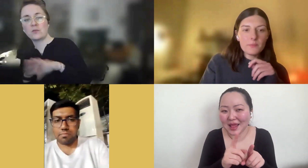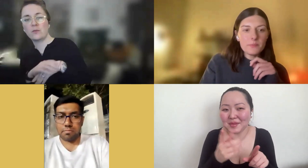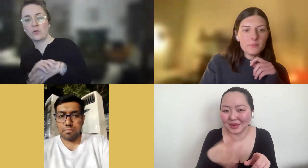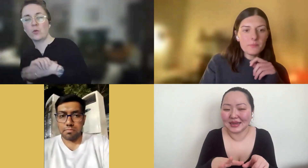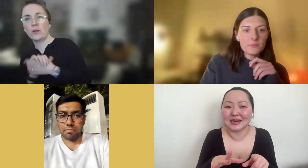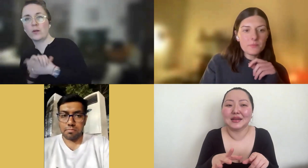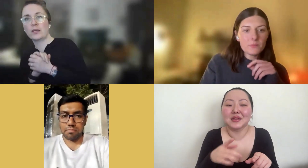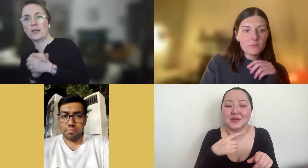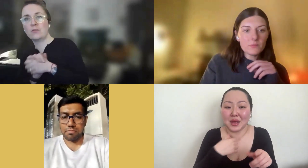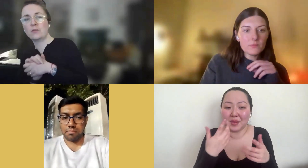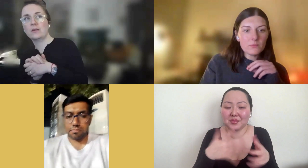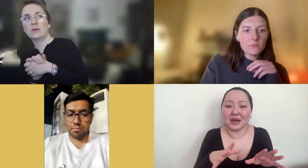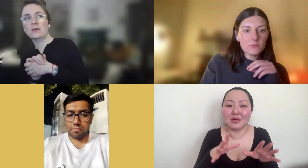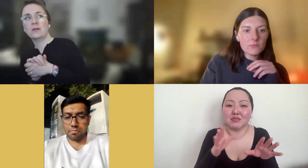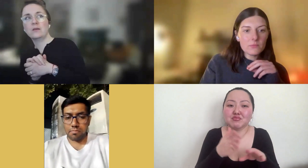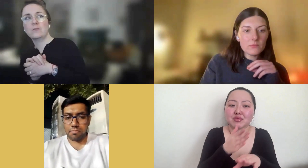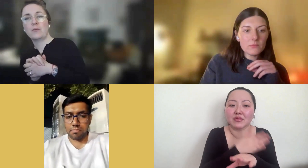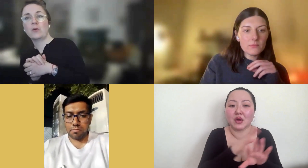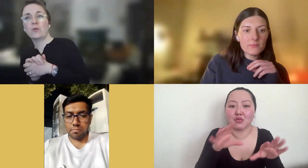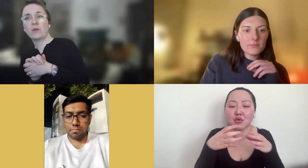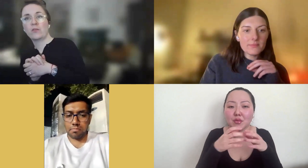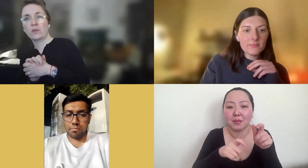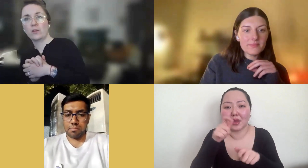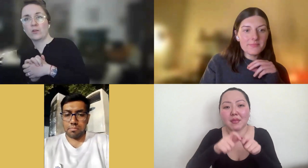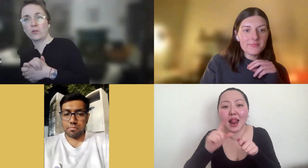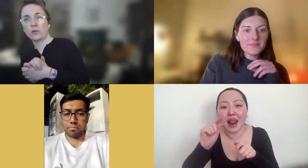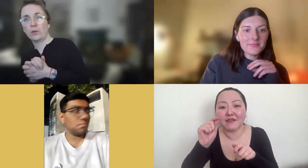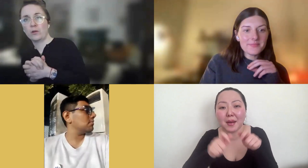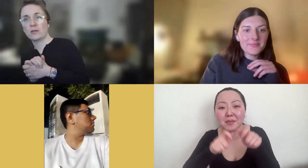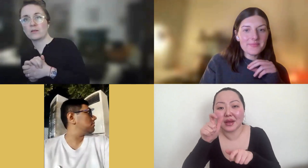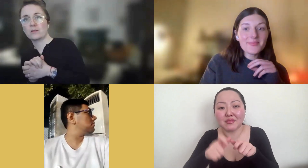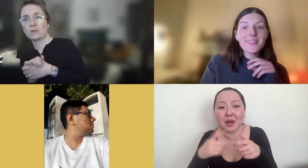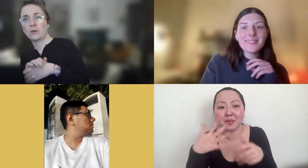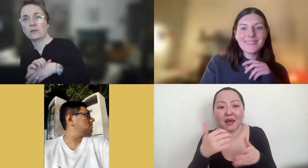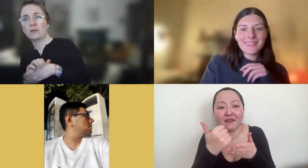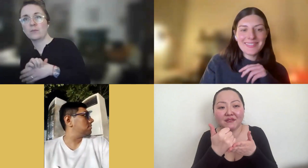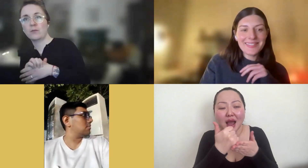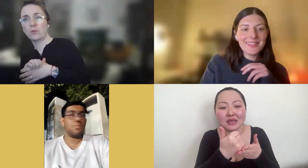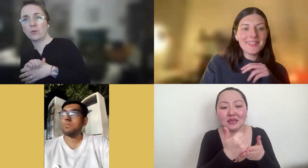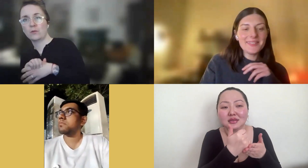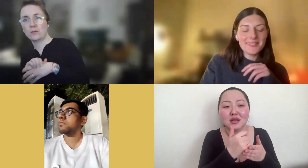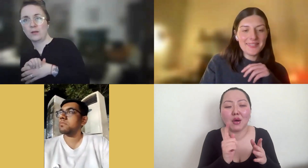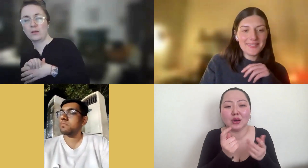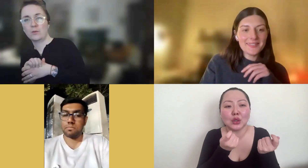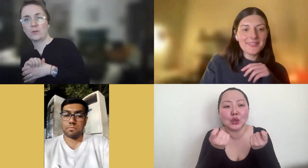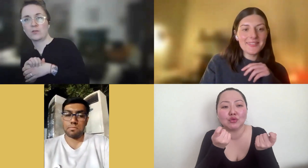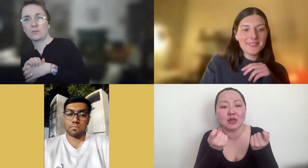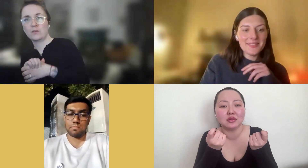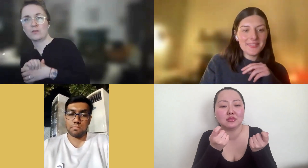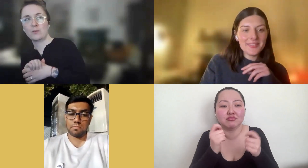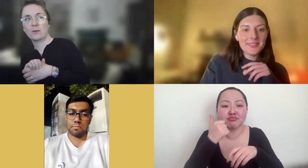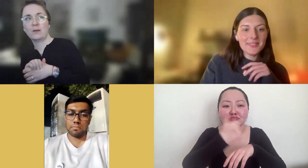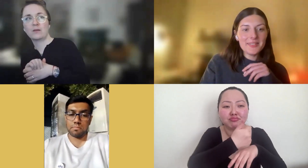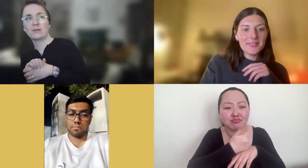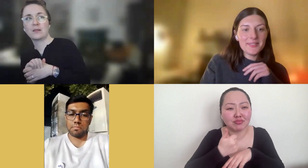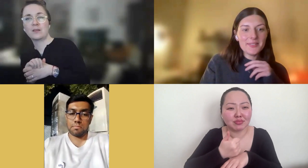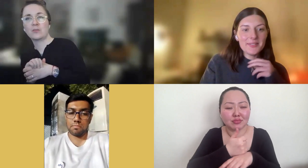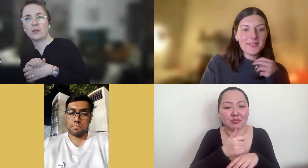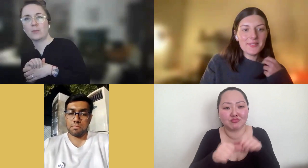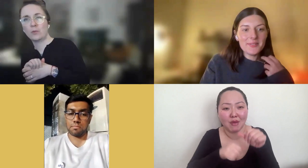group before of 11 people who advised on the curatorial process before that. I think it is